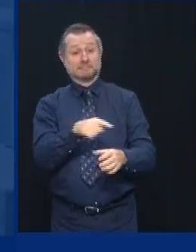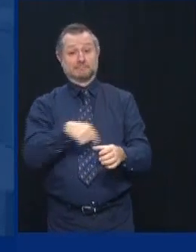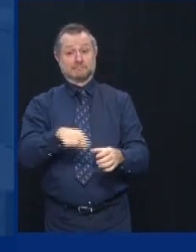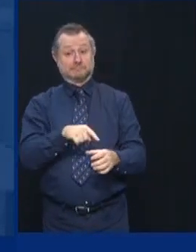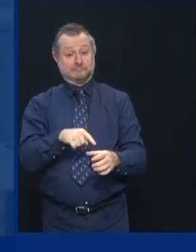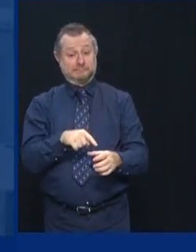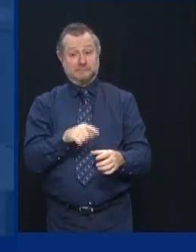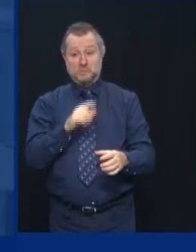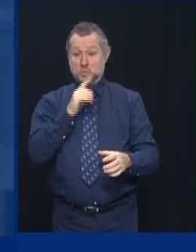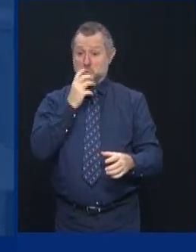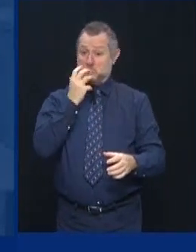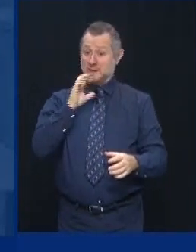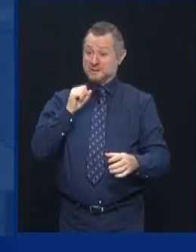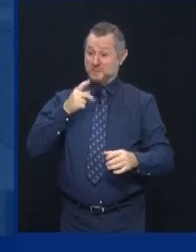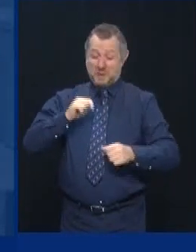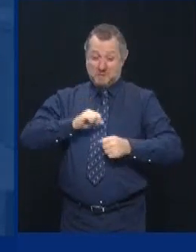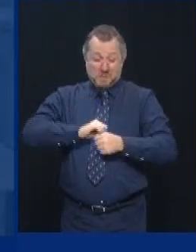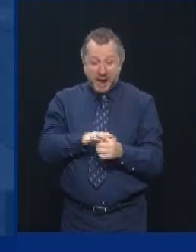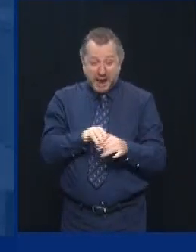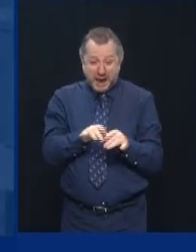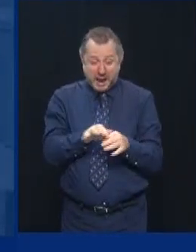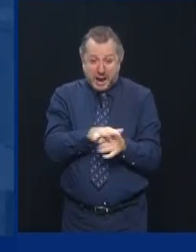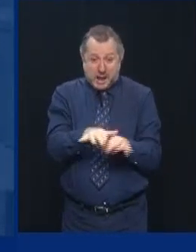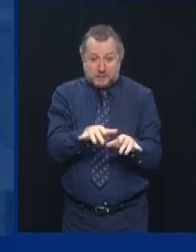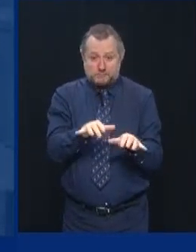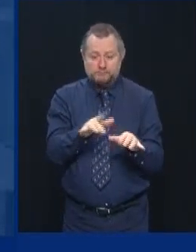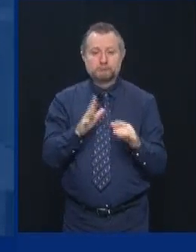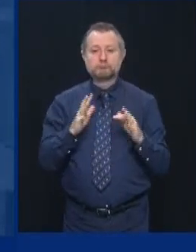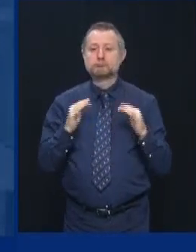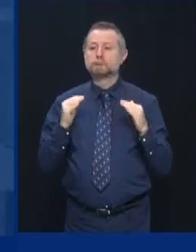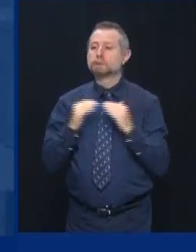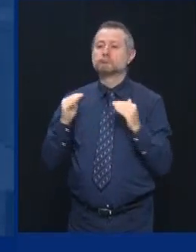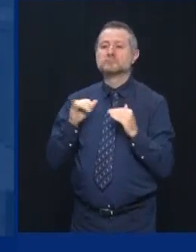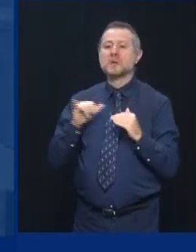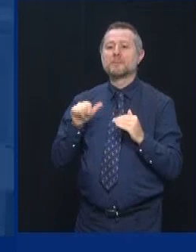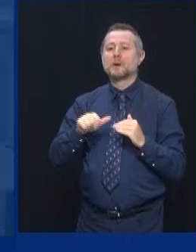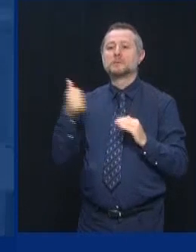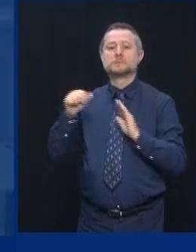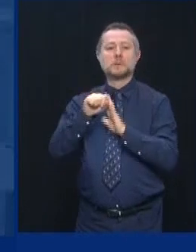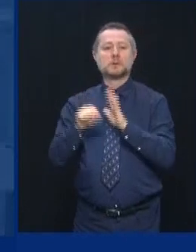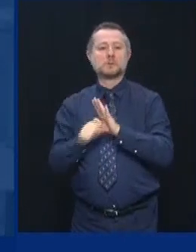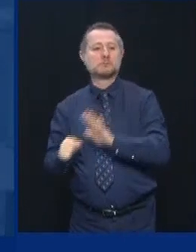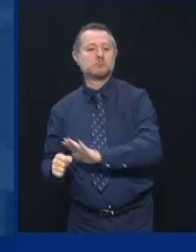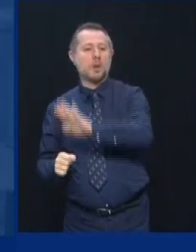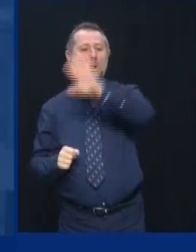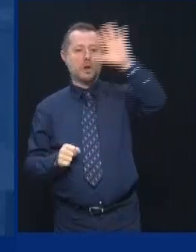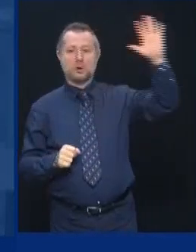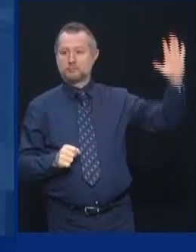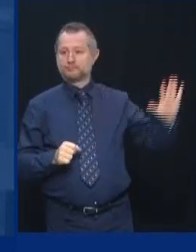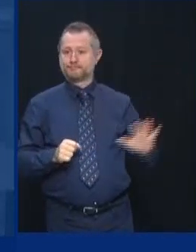20 HOTSPOT ZIP CODES. OUR HOTSPOT ZIP CODES ARE WHERE